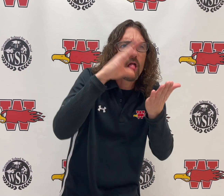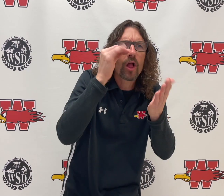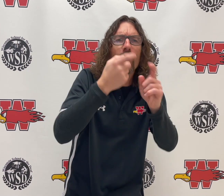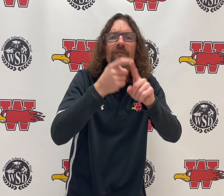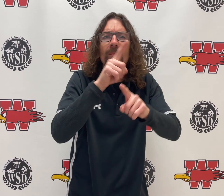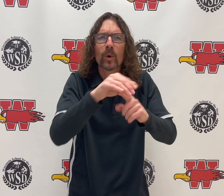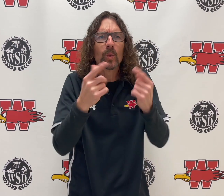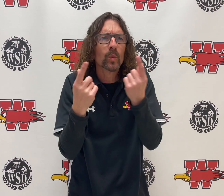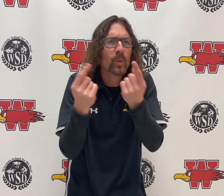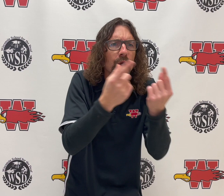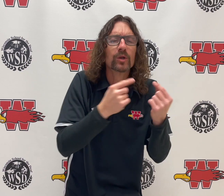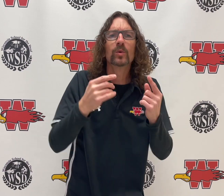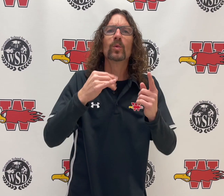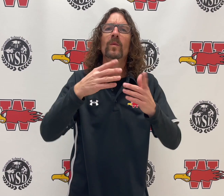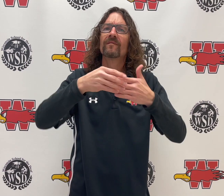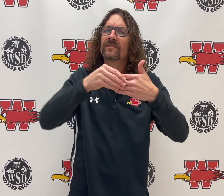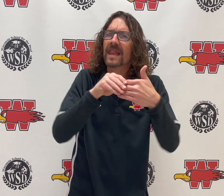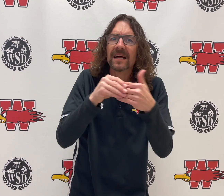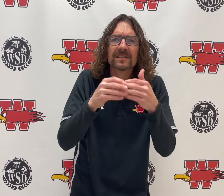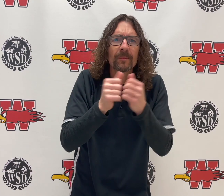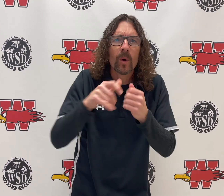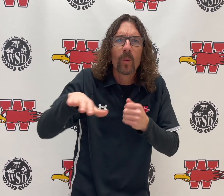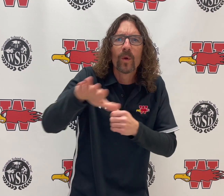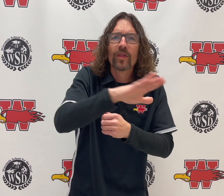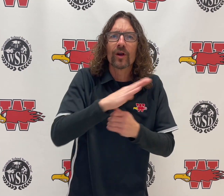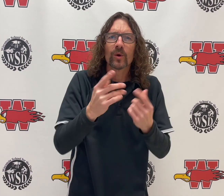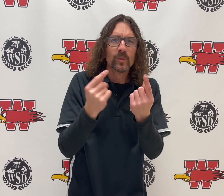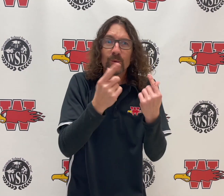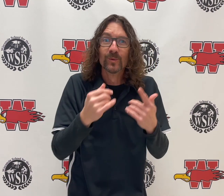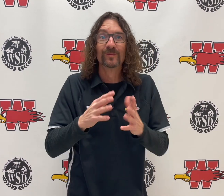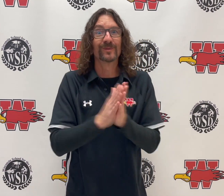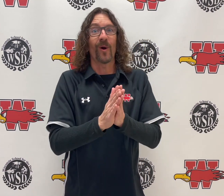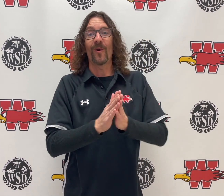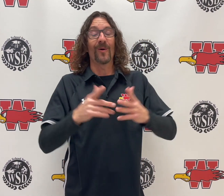And they can learn from what she's doing. And her flexibility with what she does.